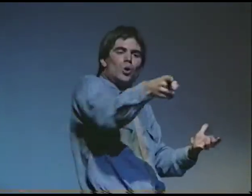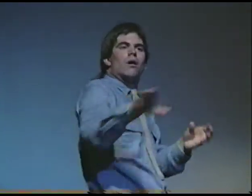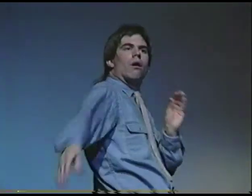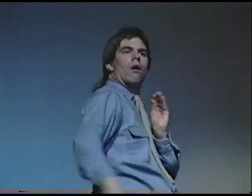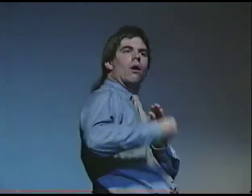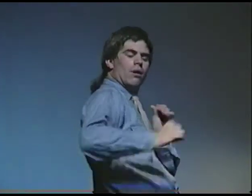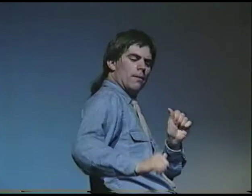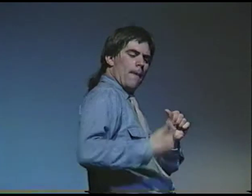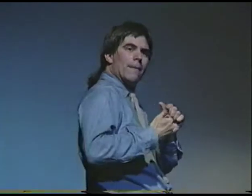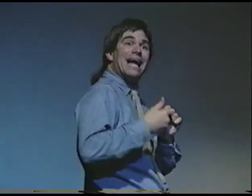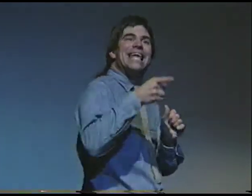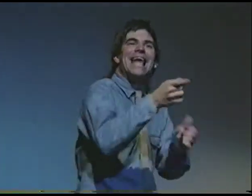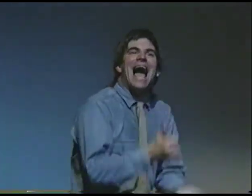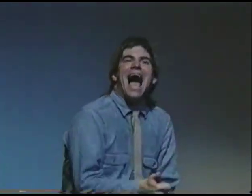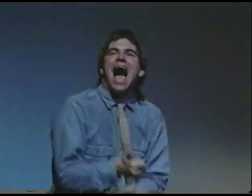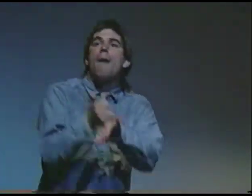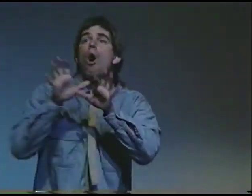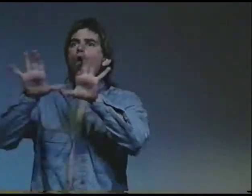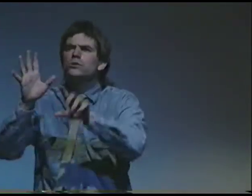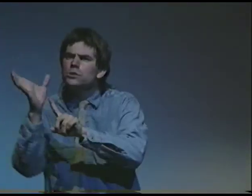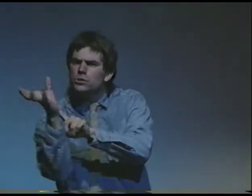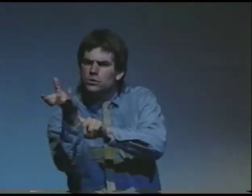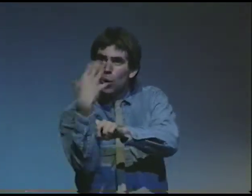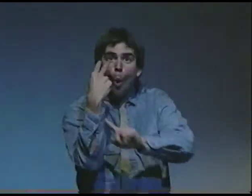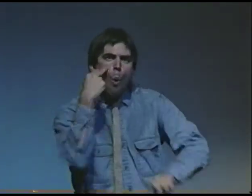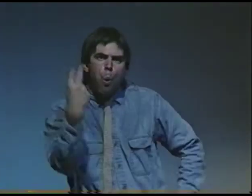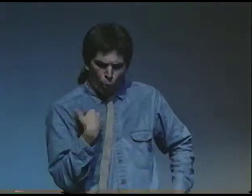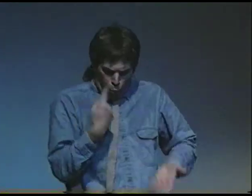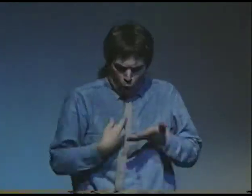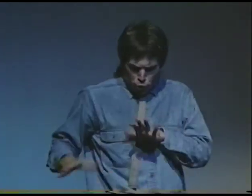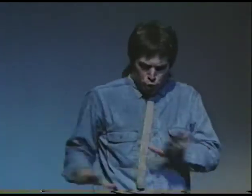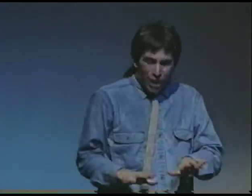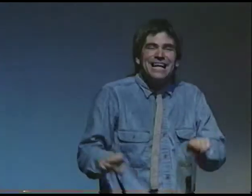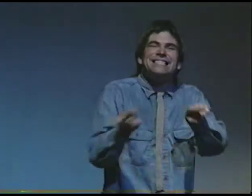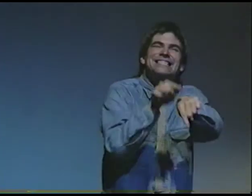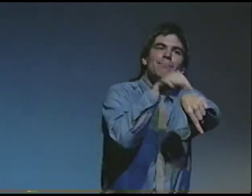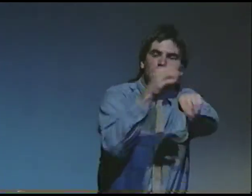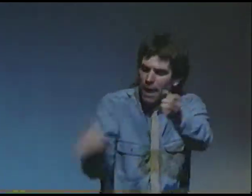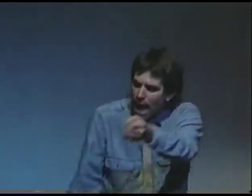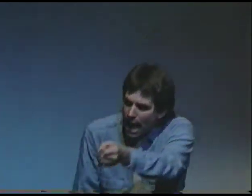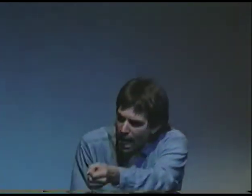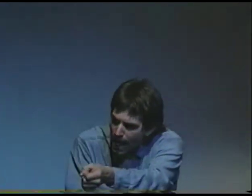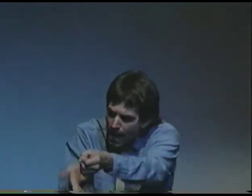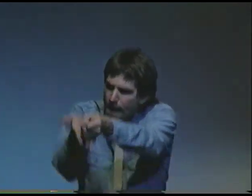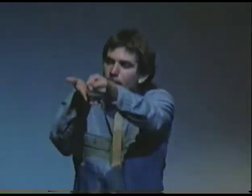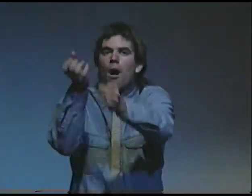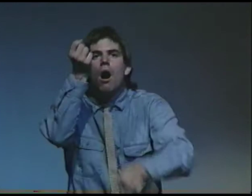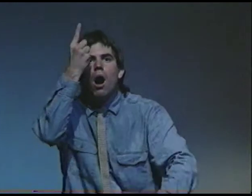And he lets me create what I want and supports me. So he helps the hearing artists understand what I'm